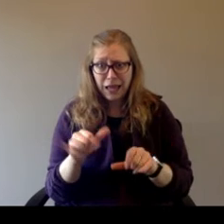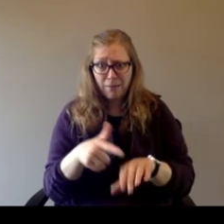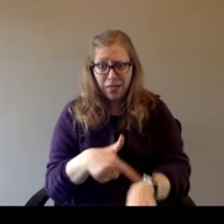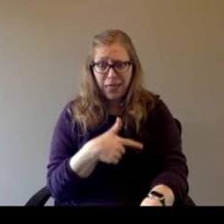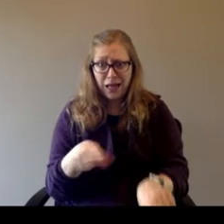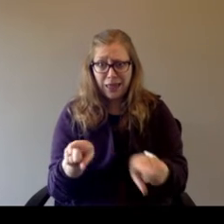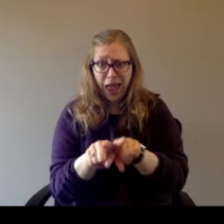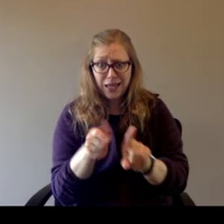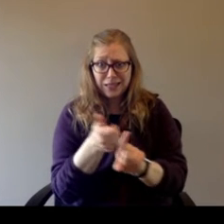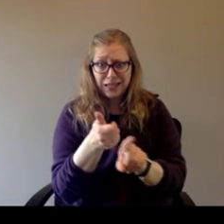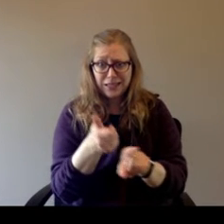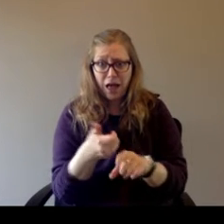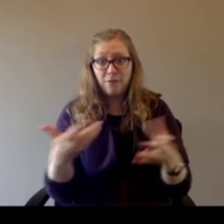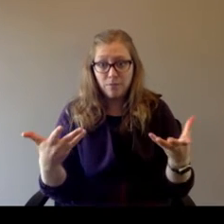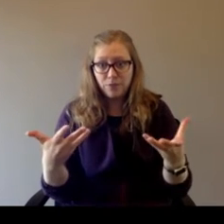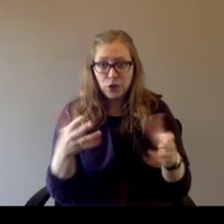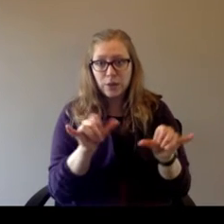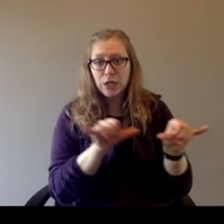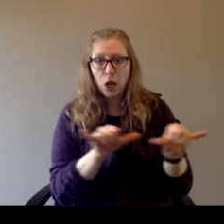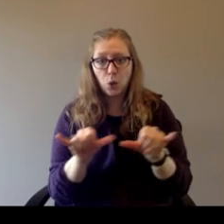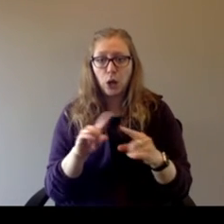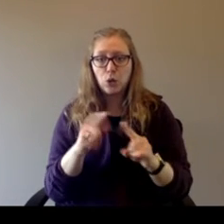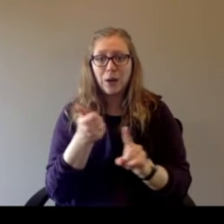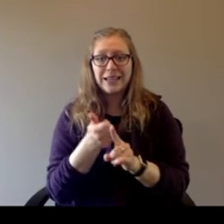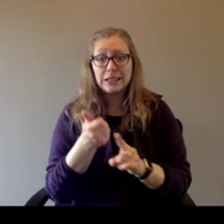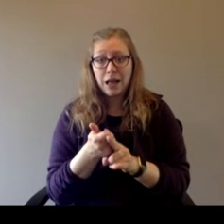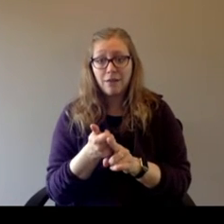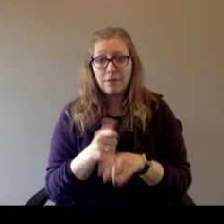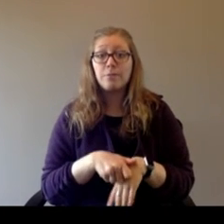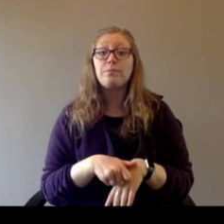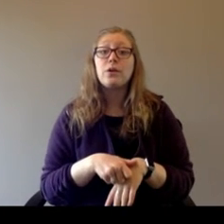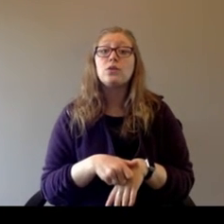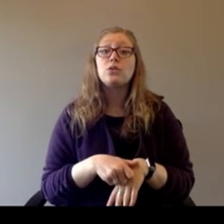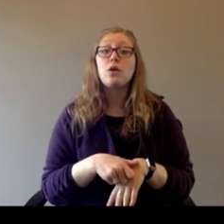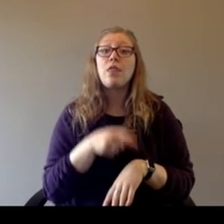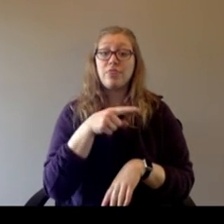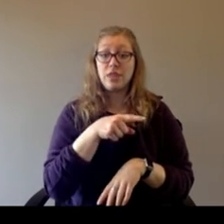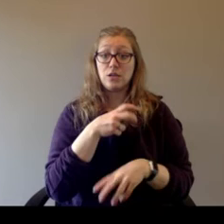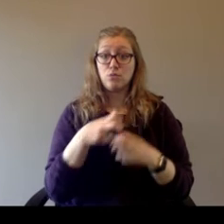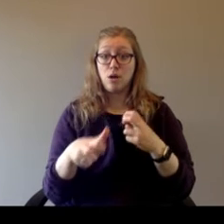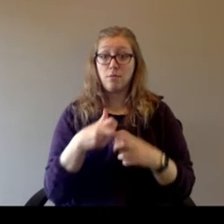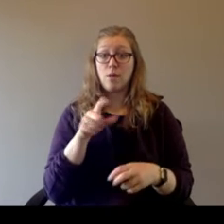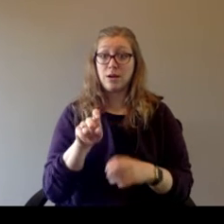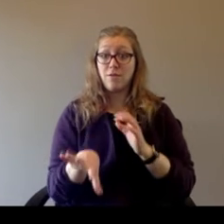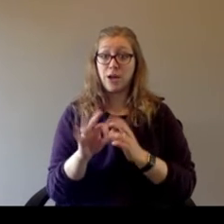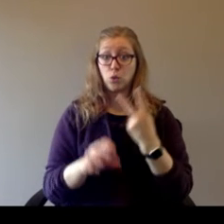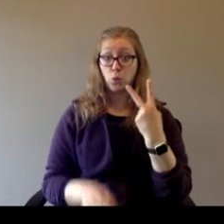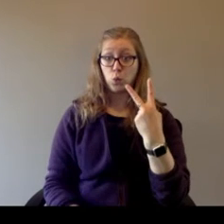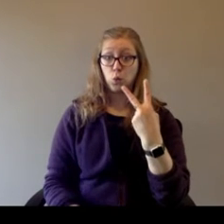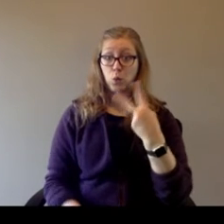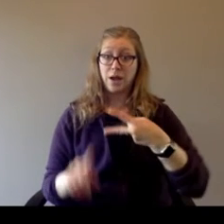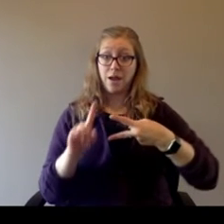So in this particular problem there's two things we want to find. We want to find 'x' and we also want to find the angle